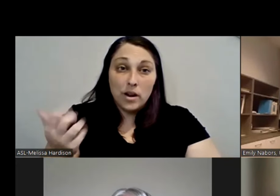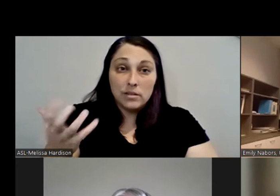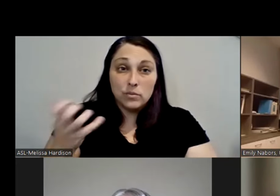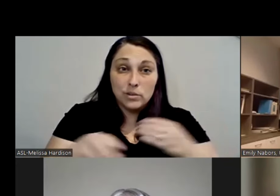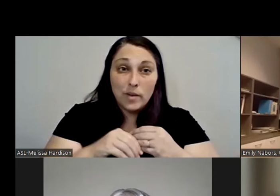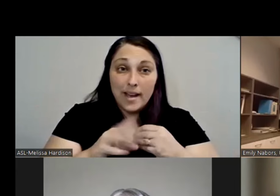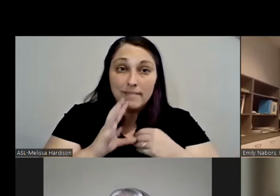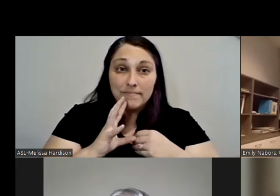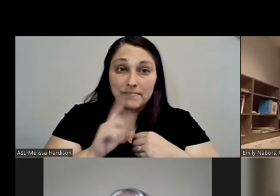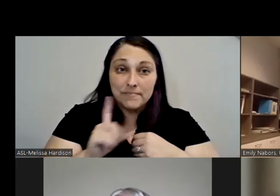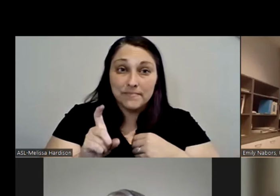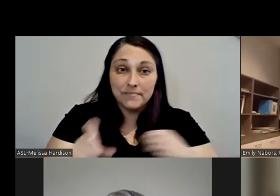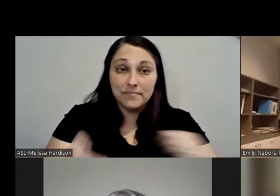important in Home Modifications in your community or state.